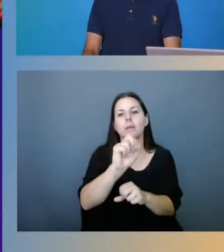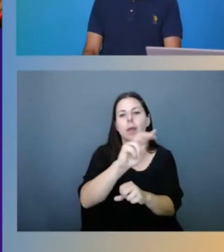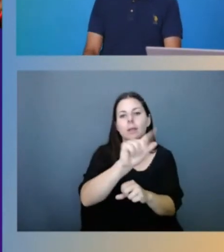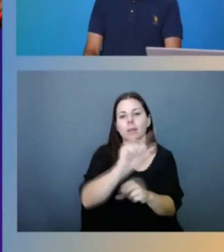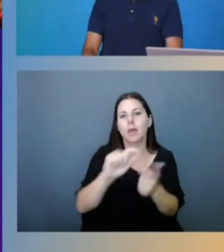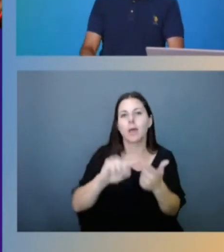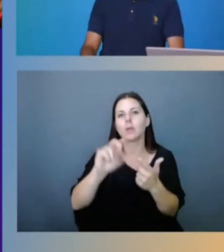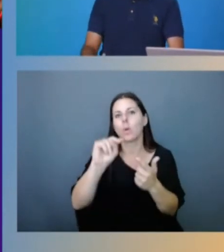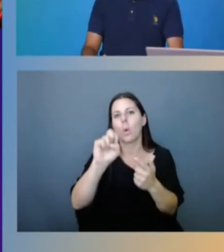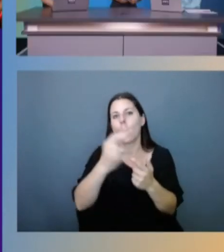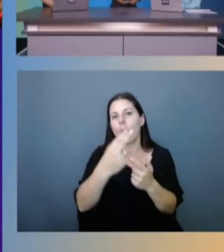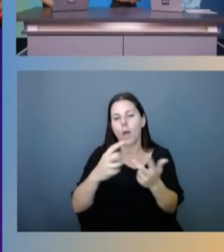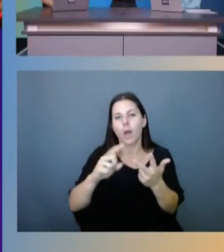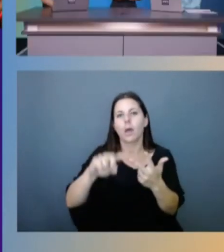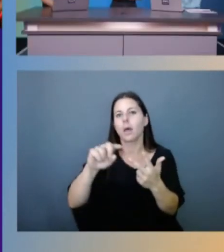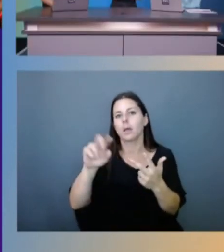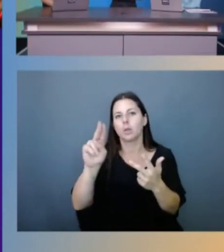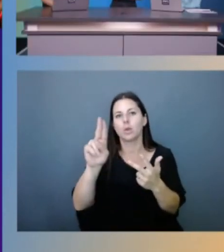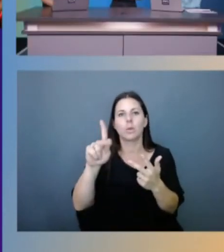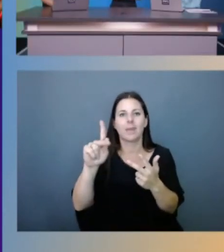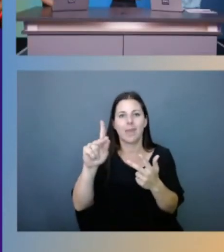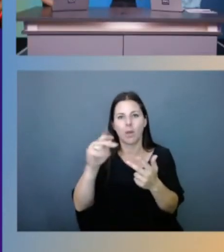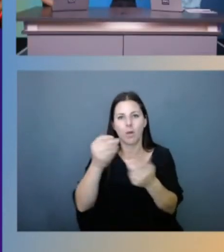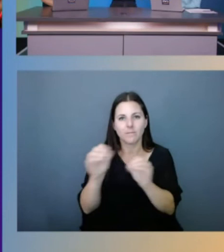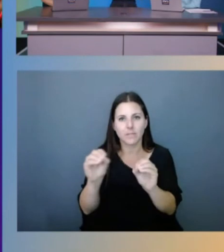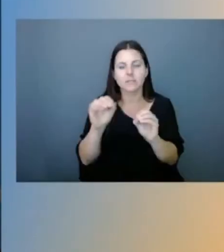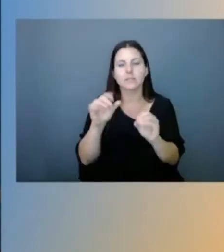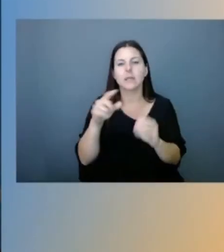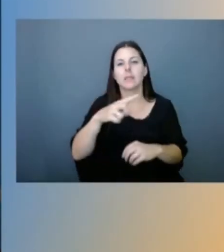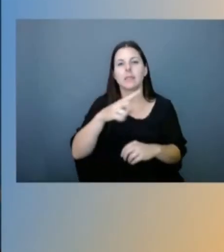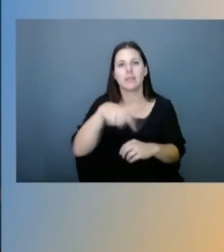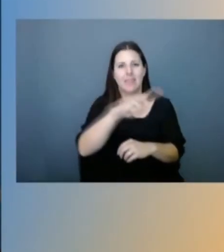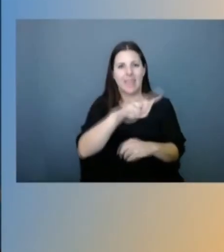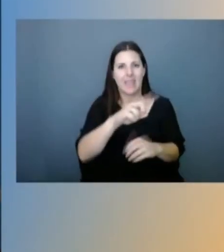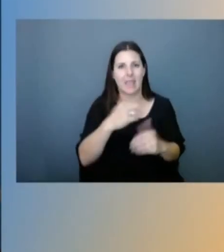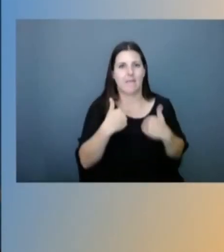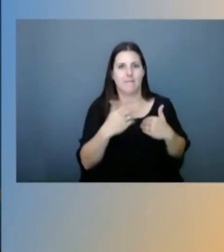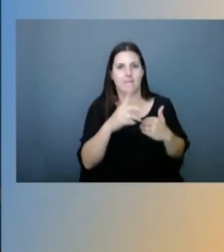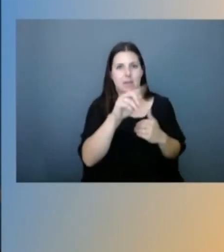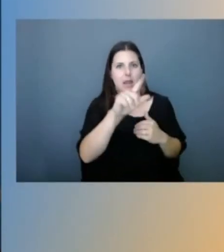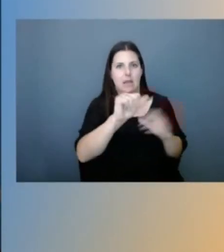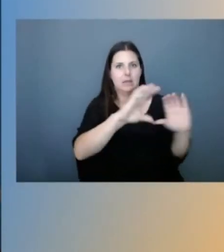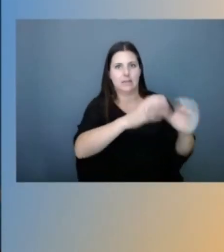And they have hosted their data sets in an open source fashion on the top of AWS.